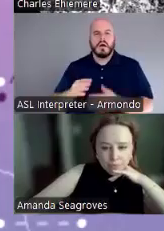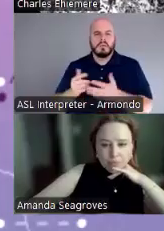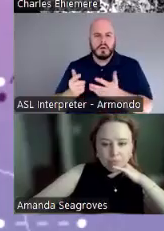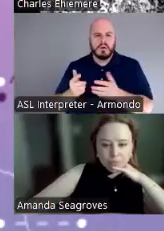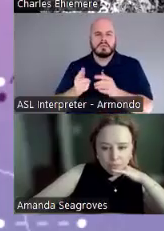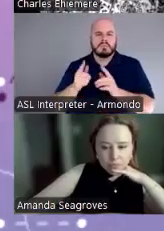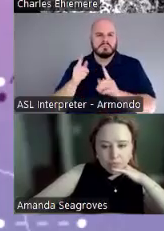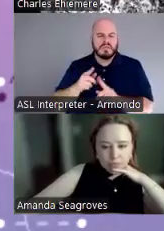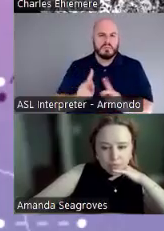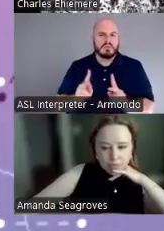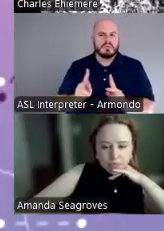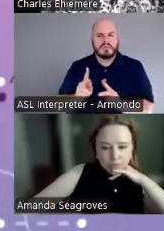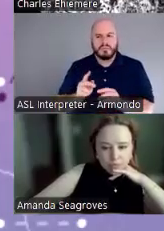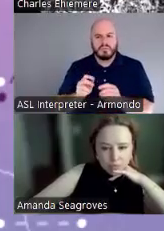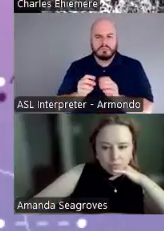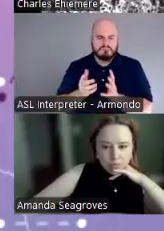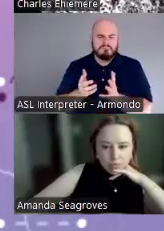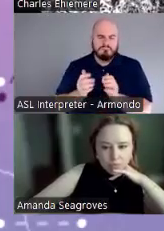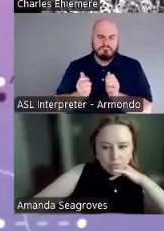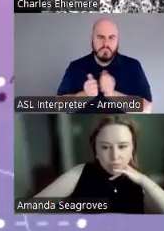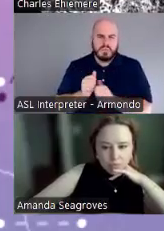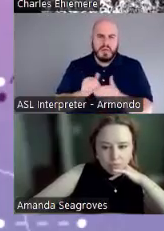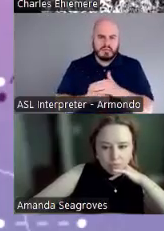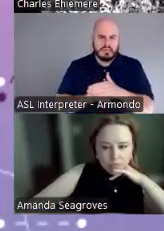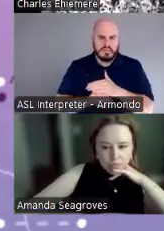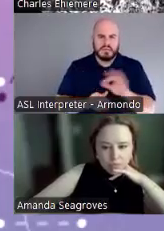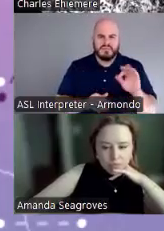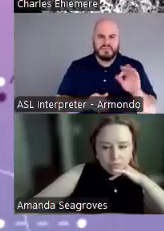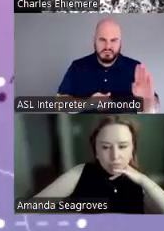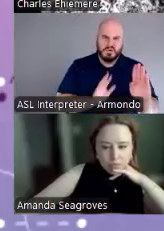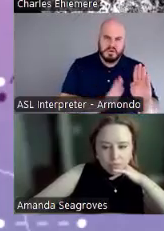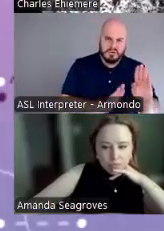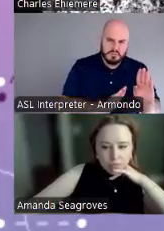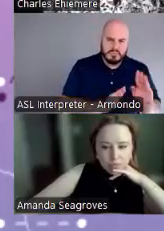and large number of those smaller phones have access to WhatsApp.